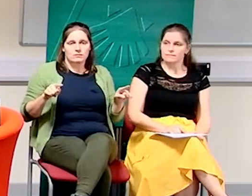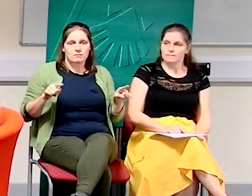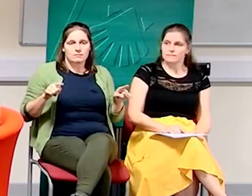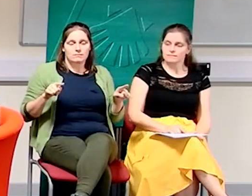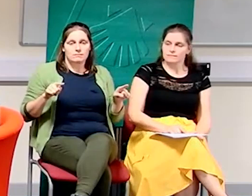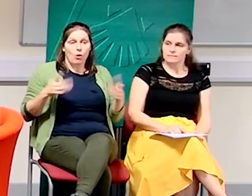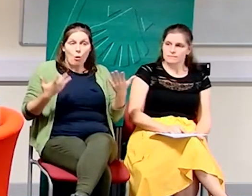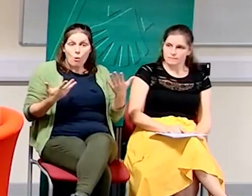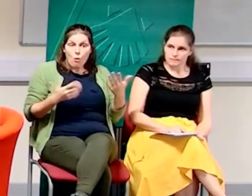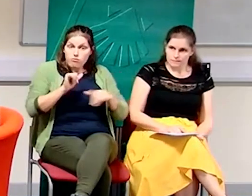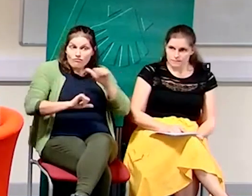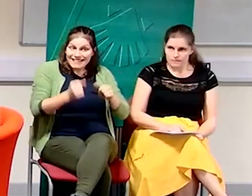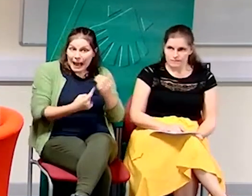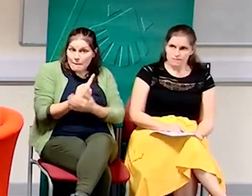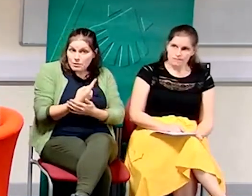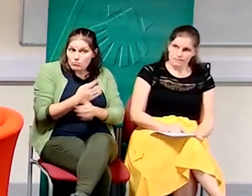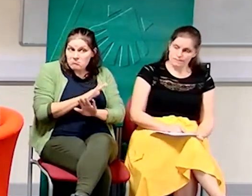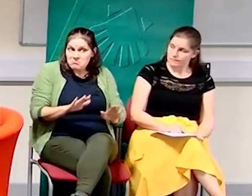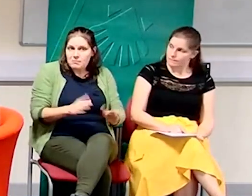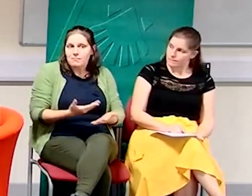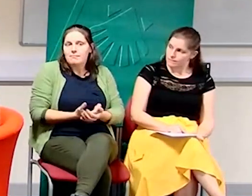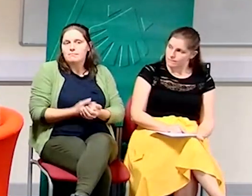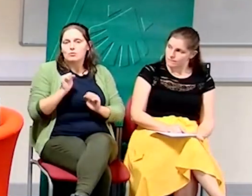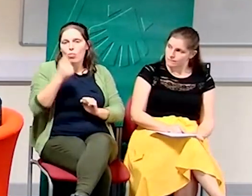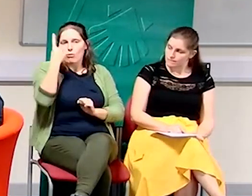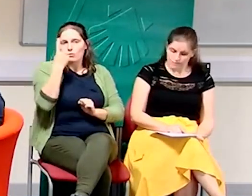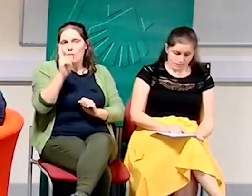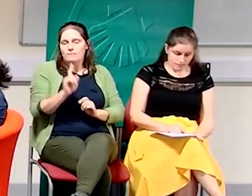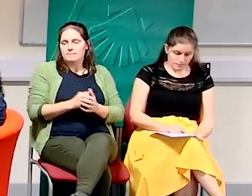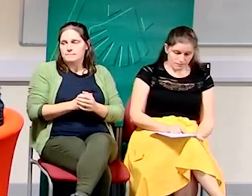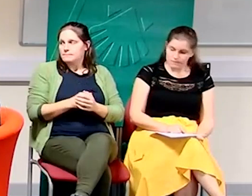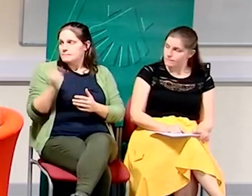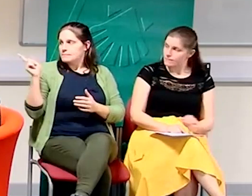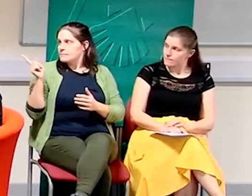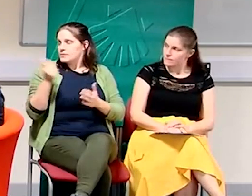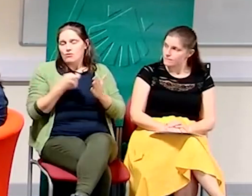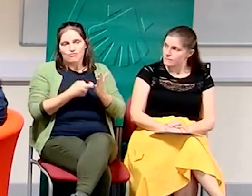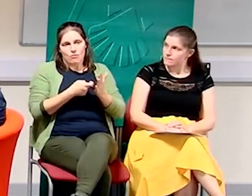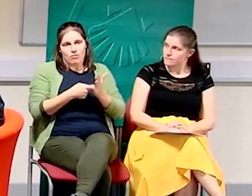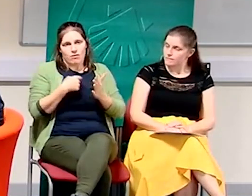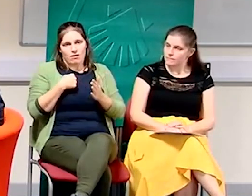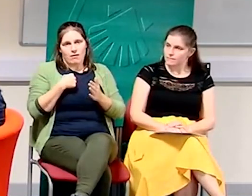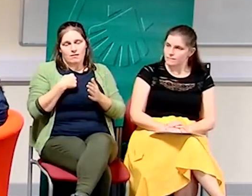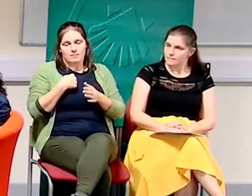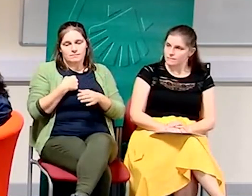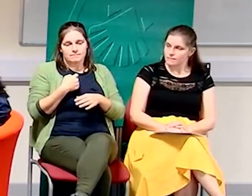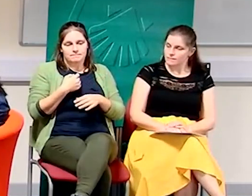was progress I just wanted your your thoughts yes so I'm I'm speaking on behalf of family and as a